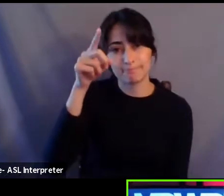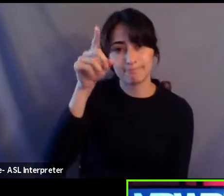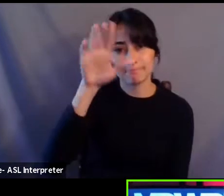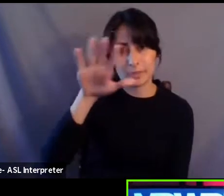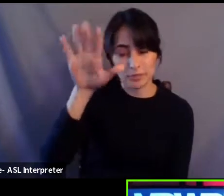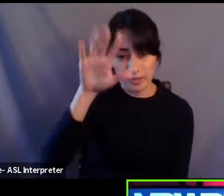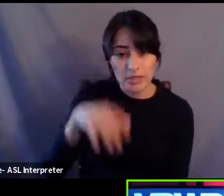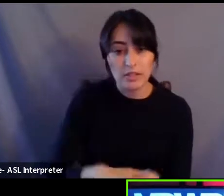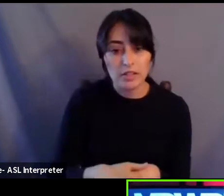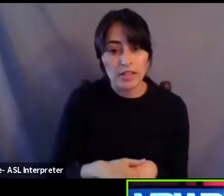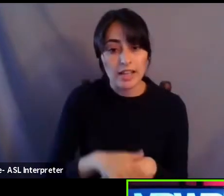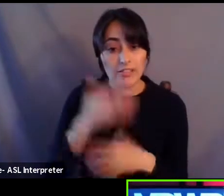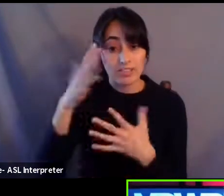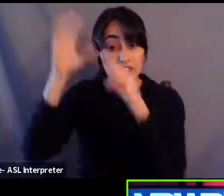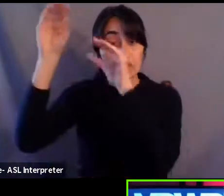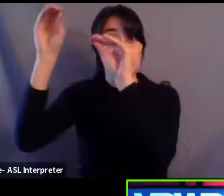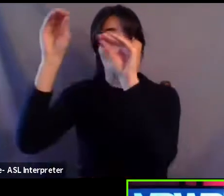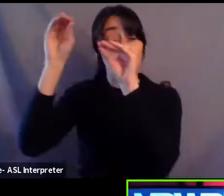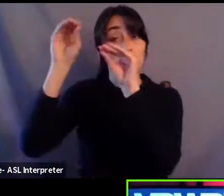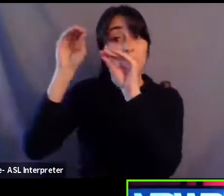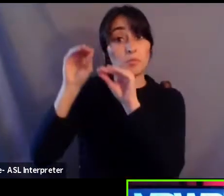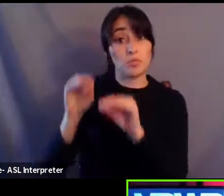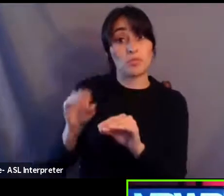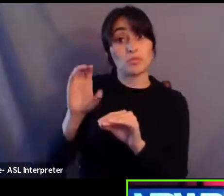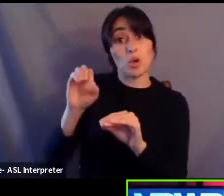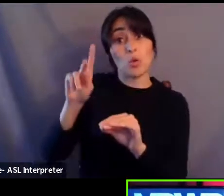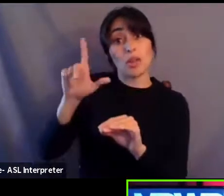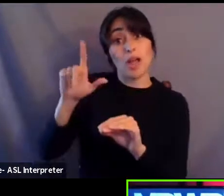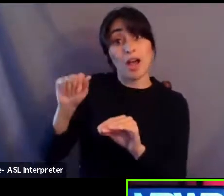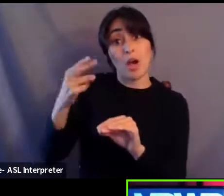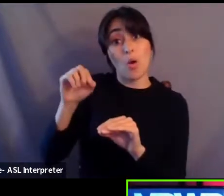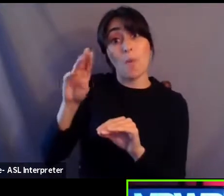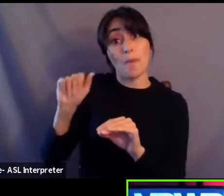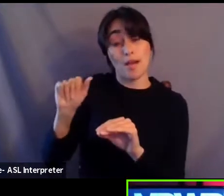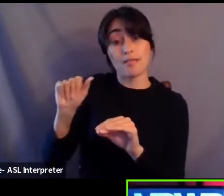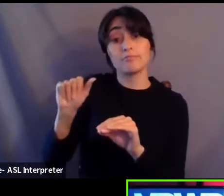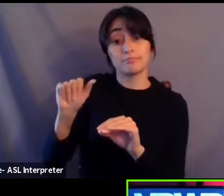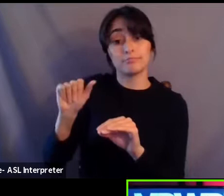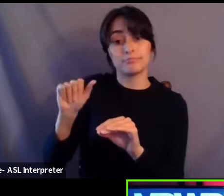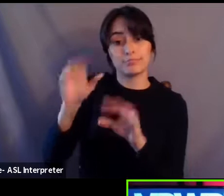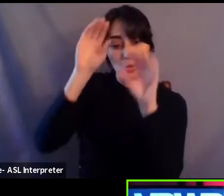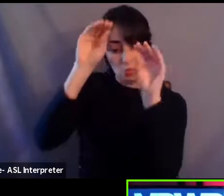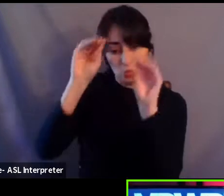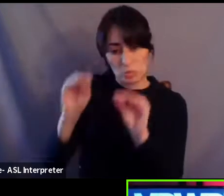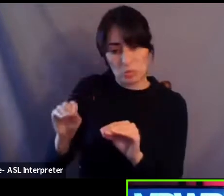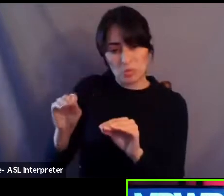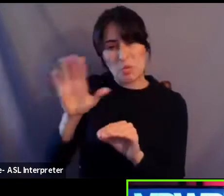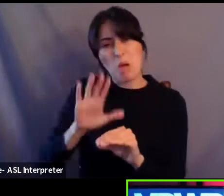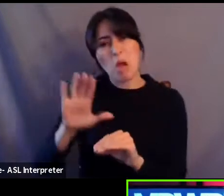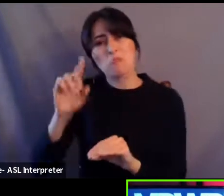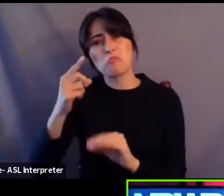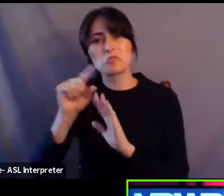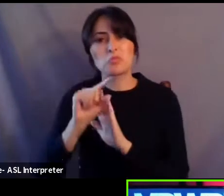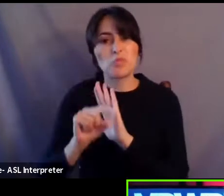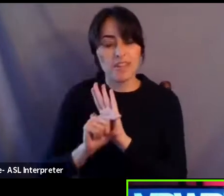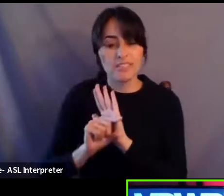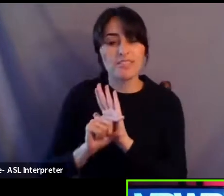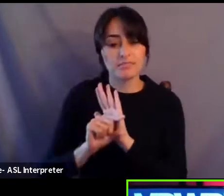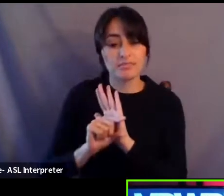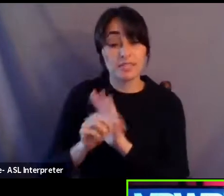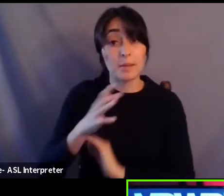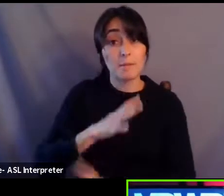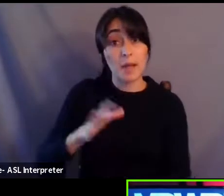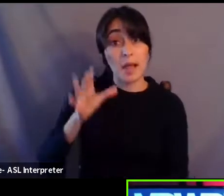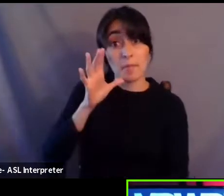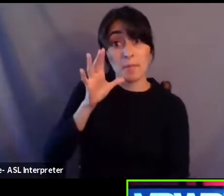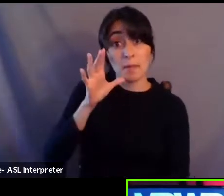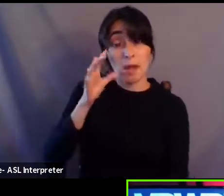We moved to Oklahoma and when I was around first grade, my mother registered me as Two